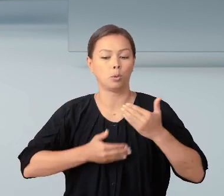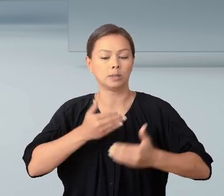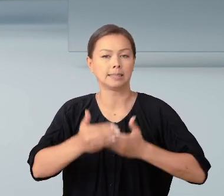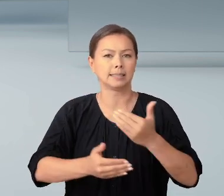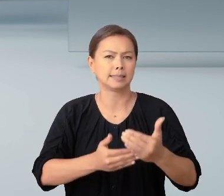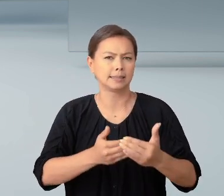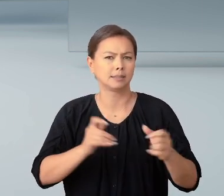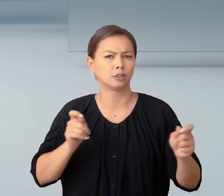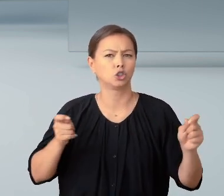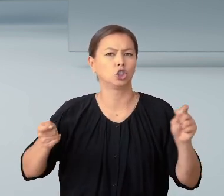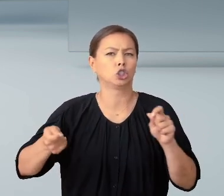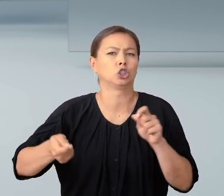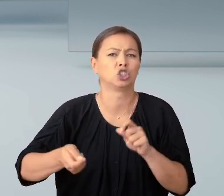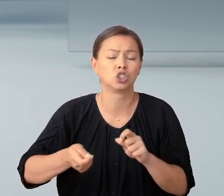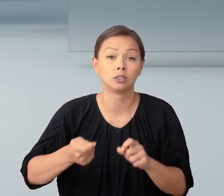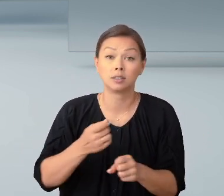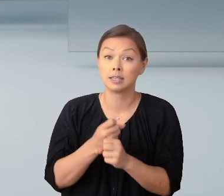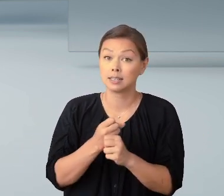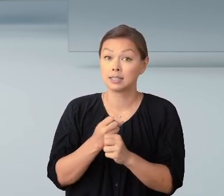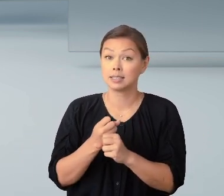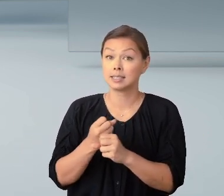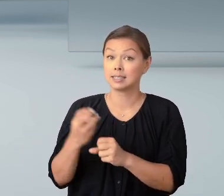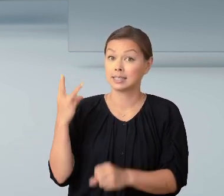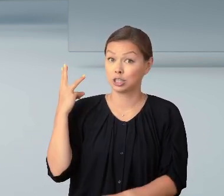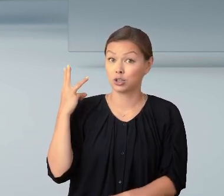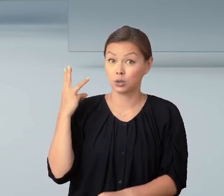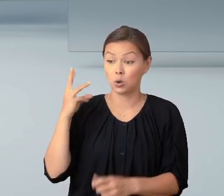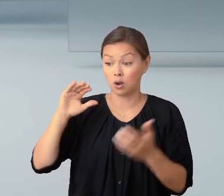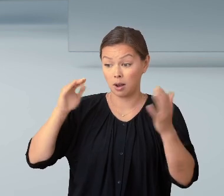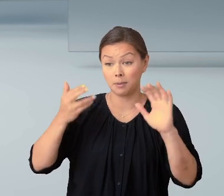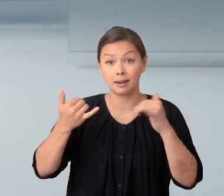it does today. So we leverage both the migration assessment